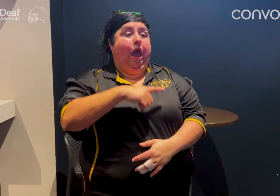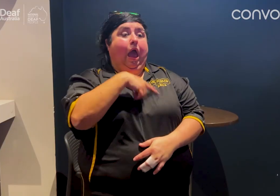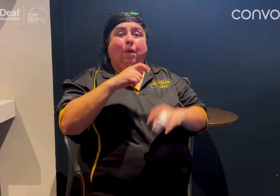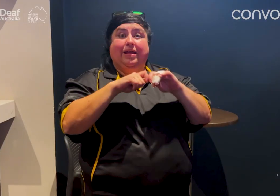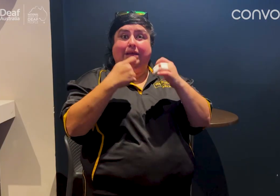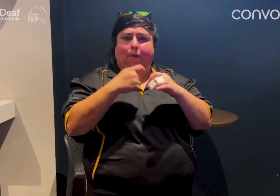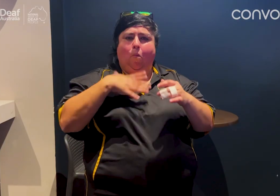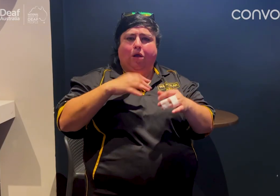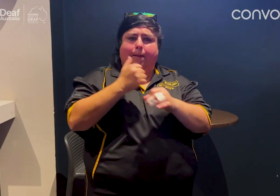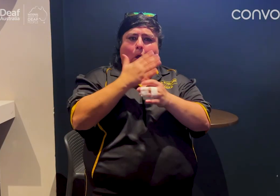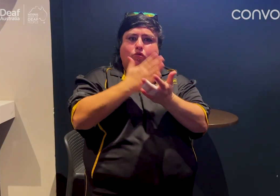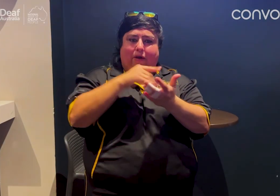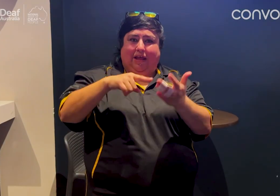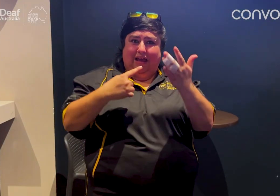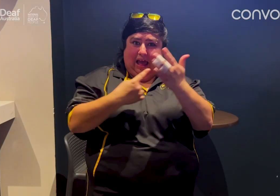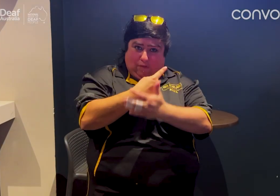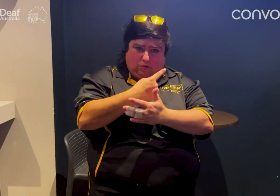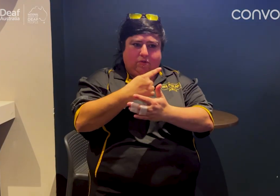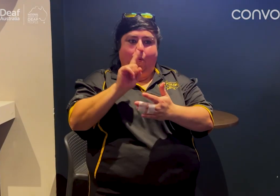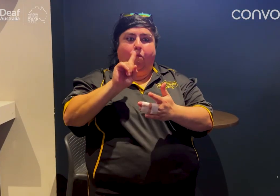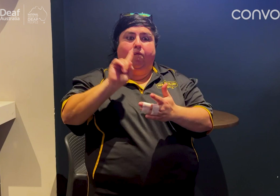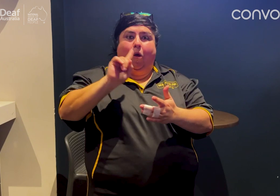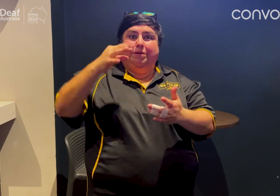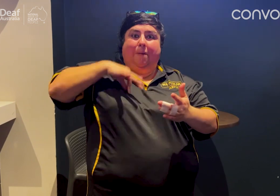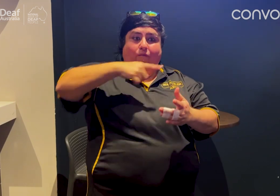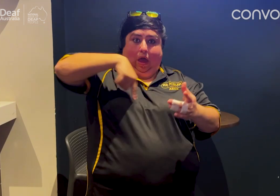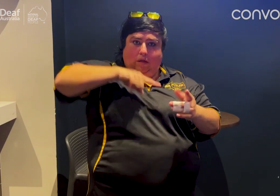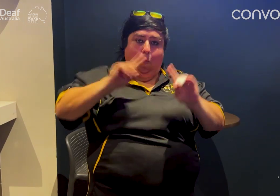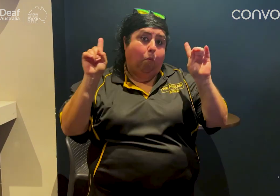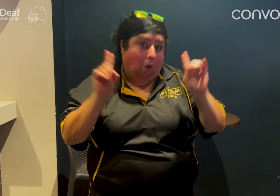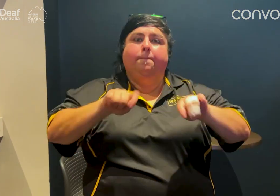Our team ensures that we provide benefits such as